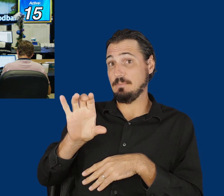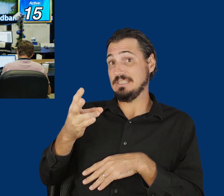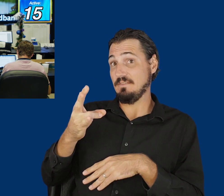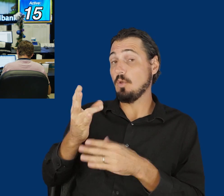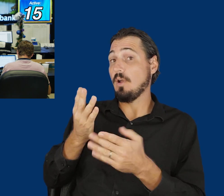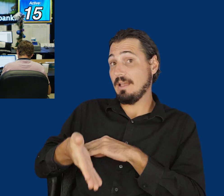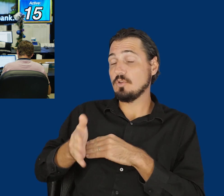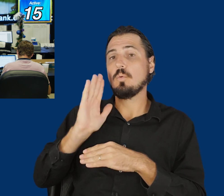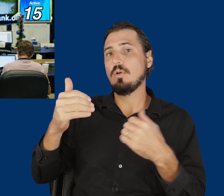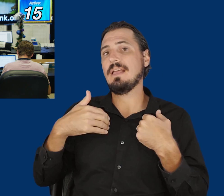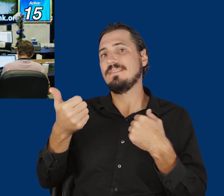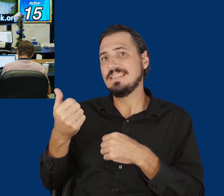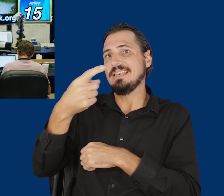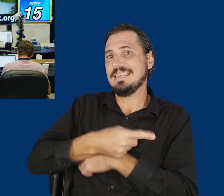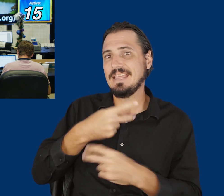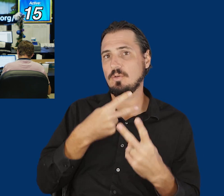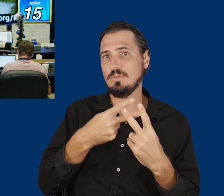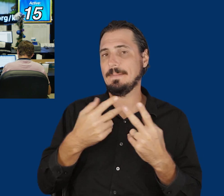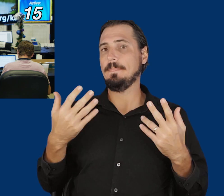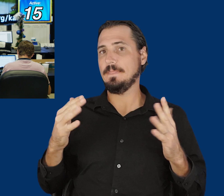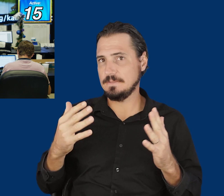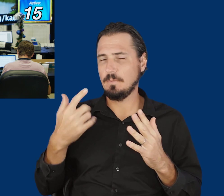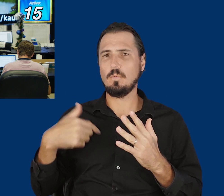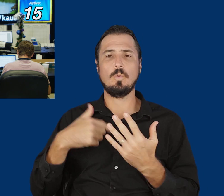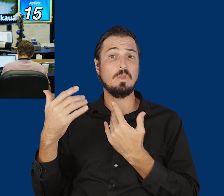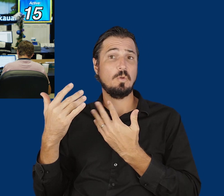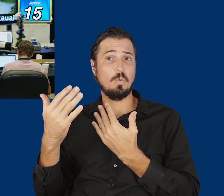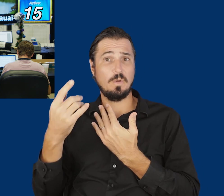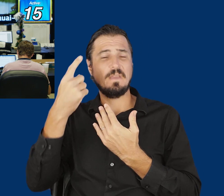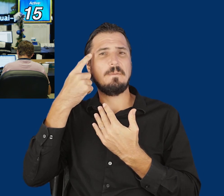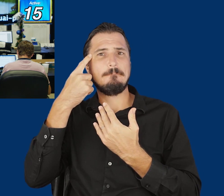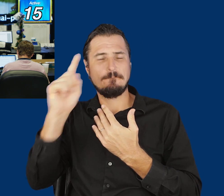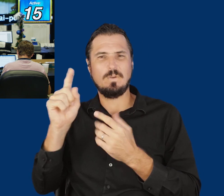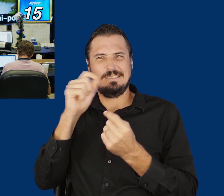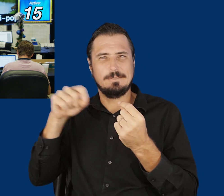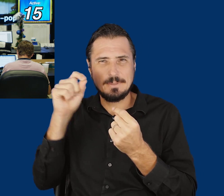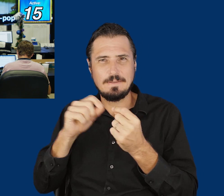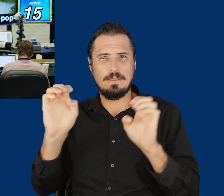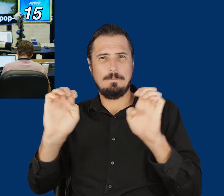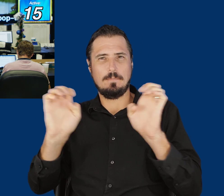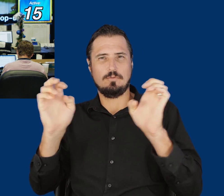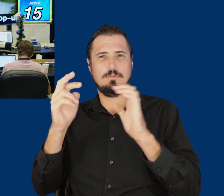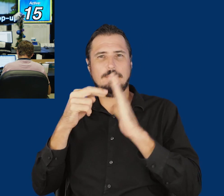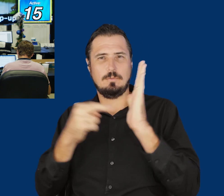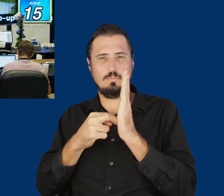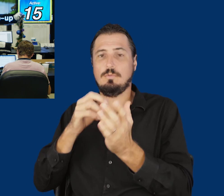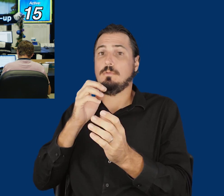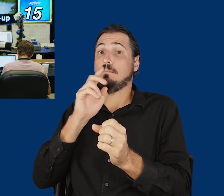be subject to a 10-day quarantine. We await the updated Emergency Proclamation from the Governor confirming this shift